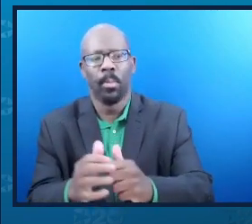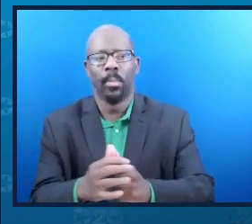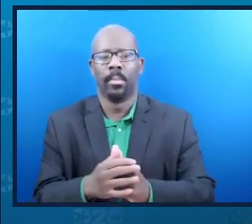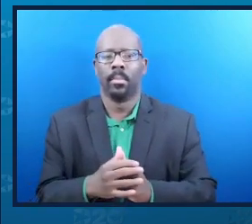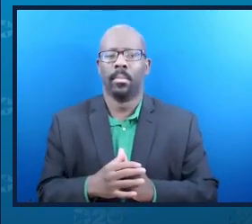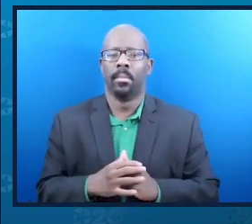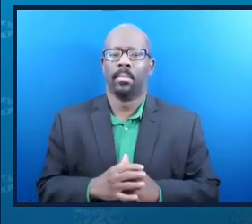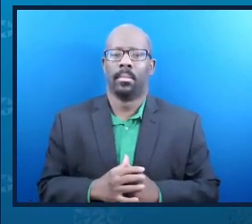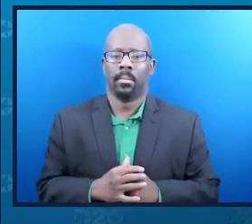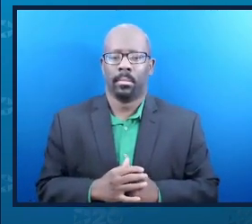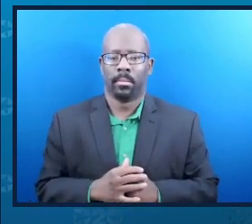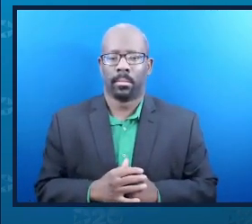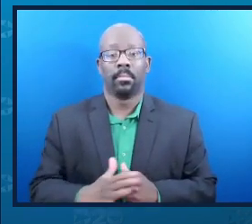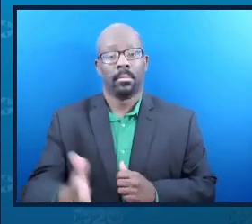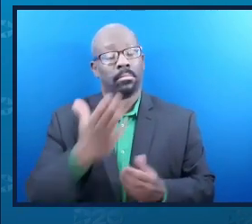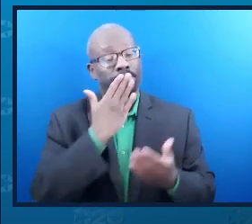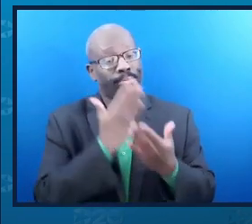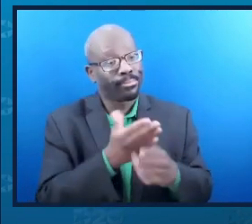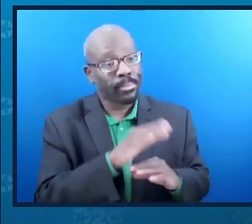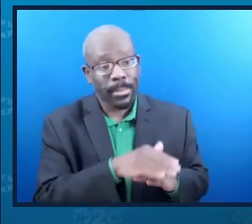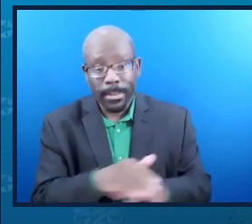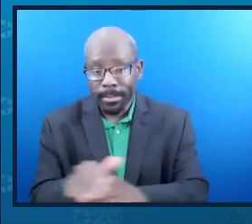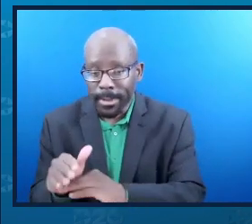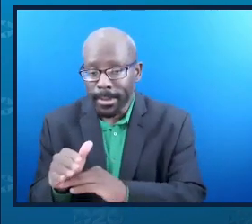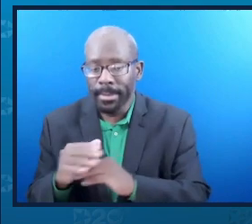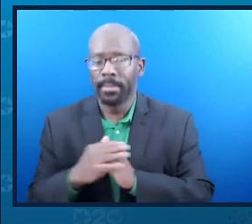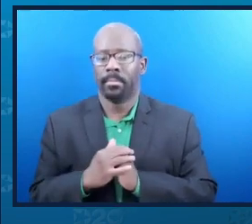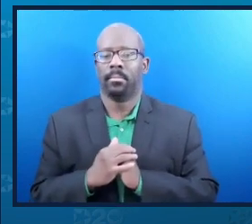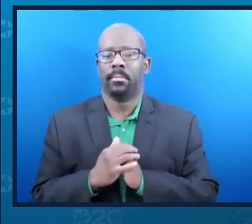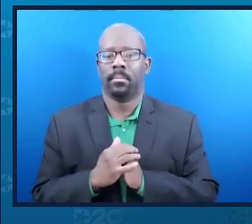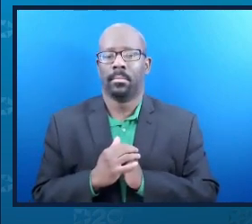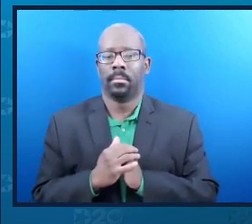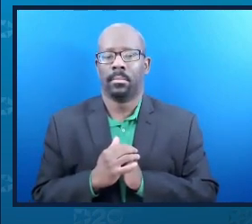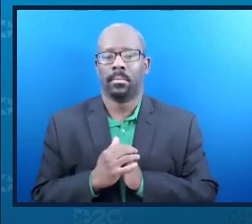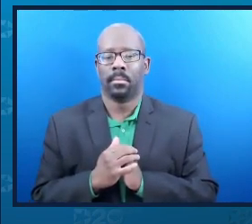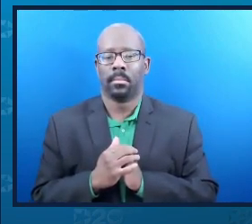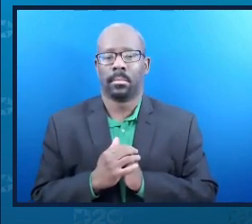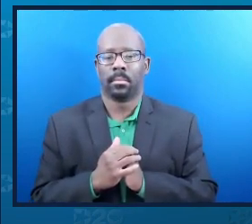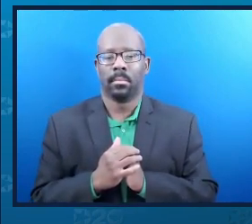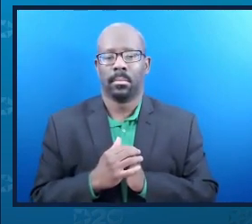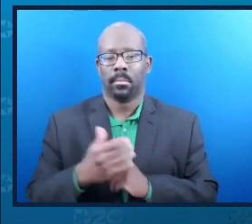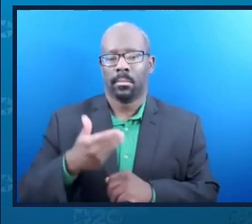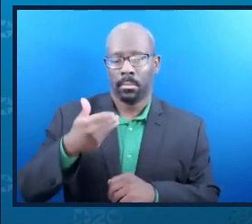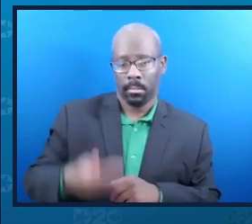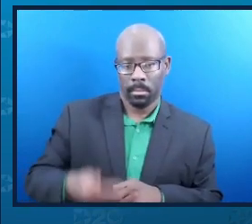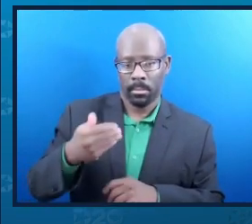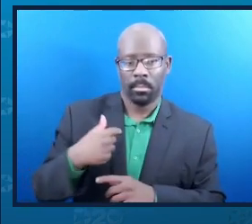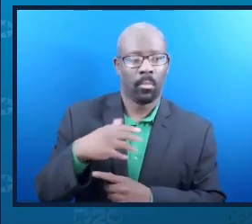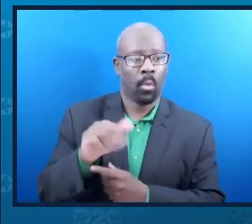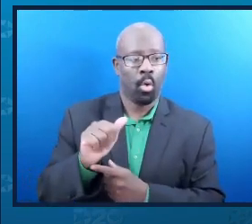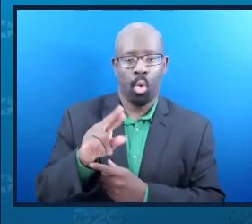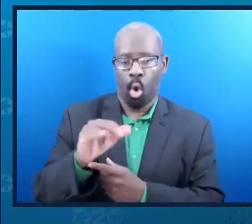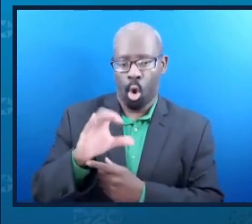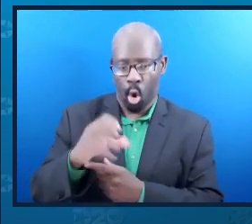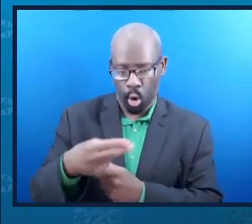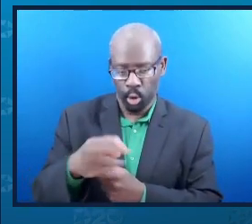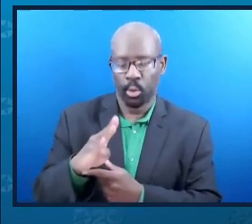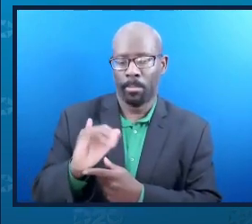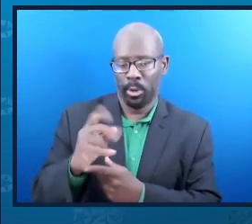GREEDINGS. I AM ARCH BIRCK BISHOP OF THE GREEK ORTHODOX ARCHDIOCESE OF